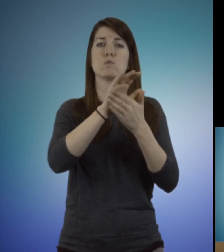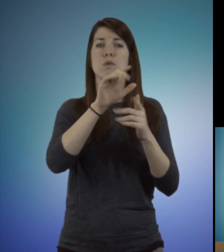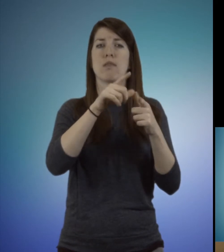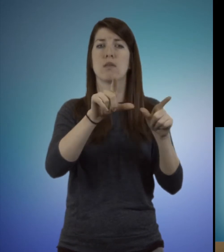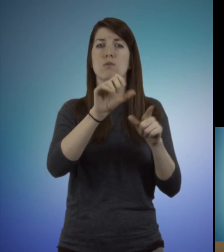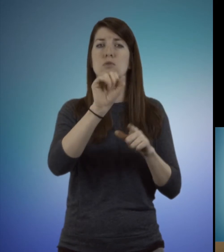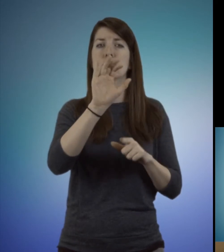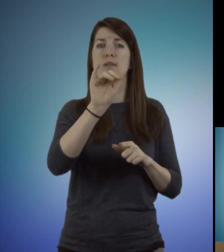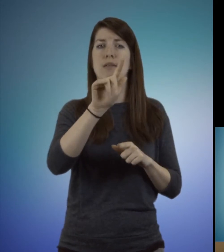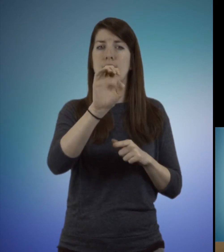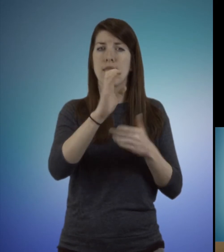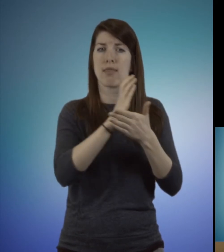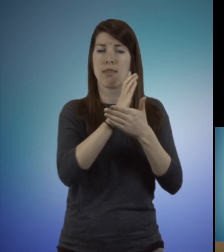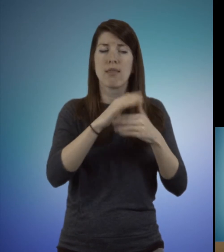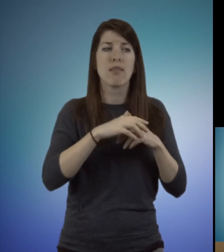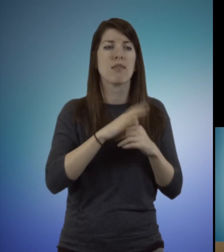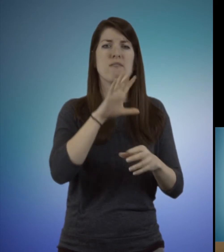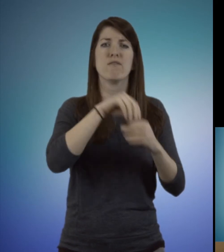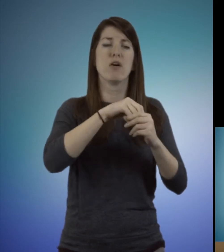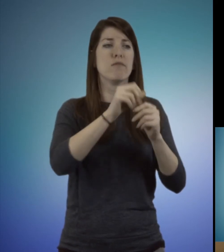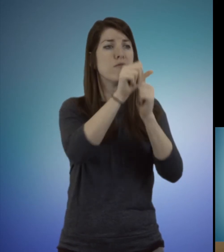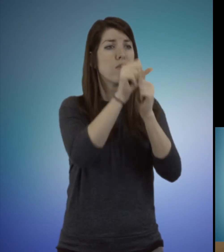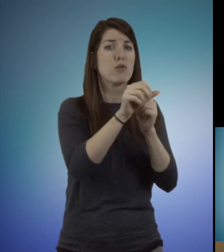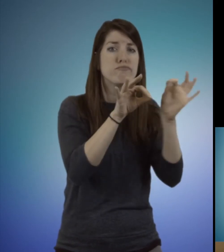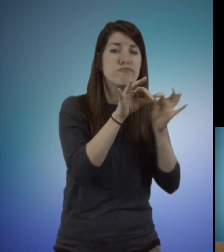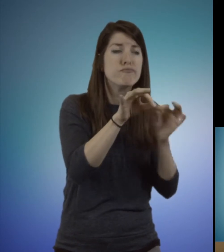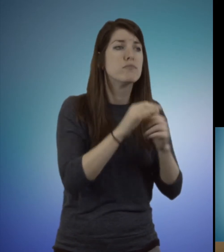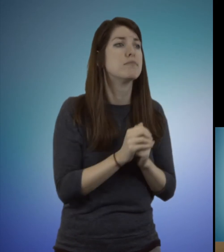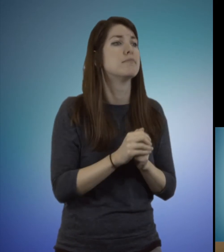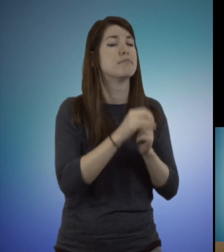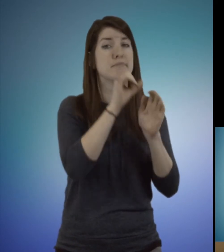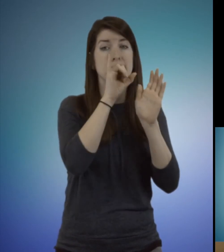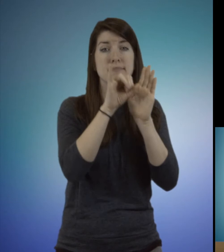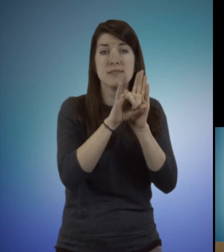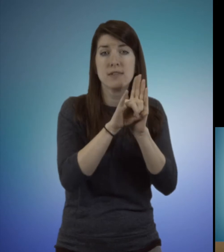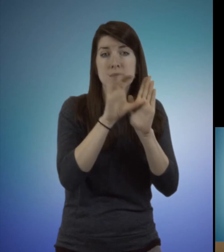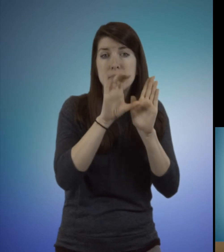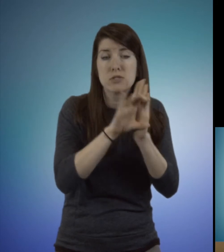It involves following directions, identifying pictures, it engages in conversation